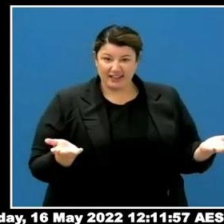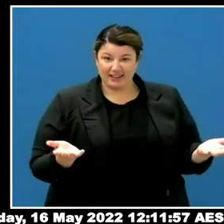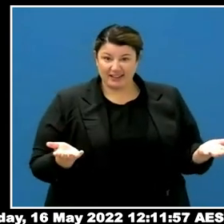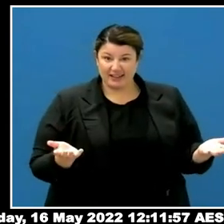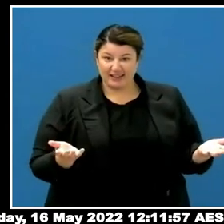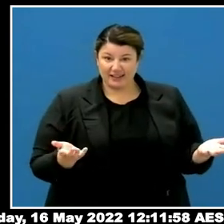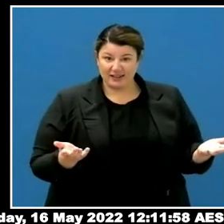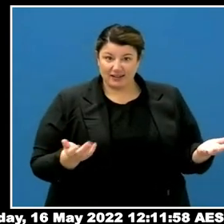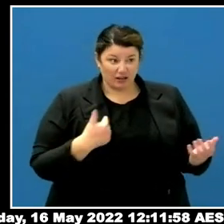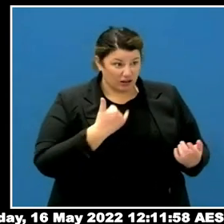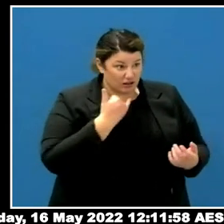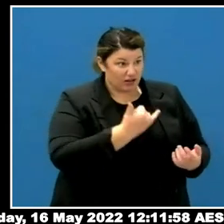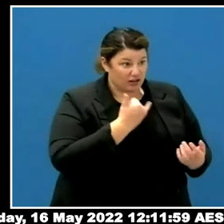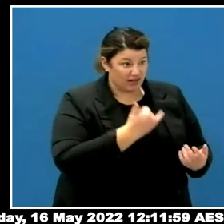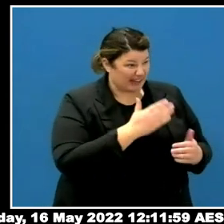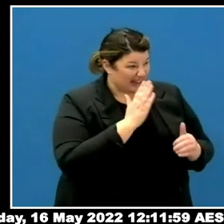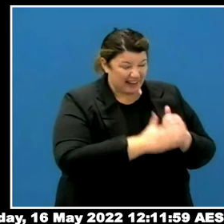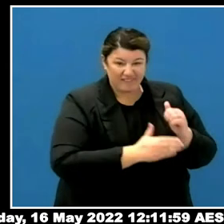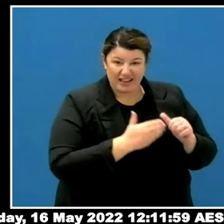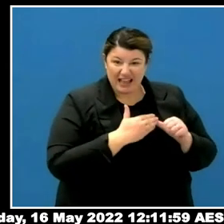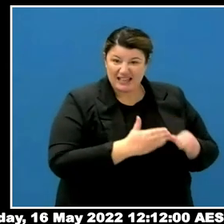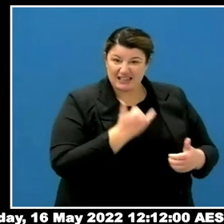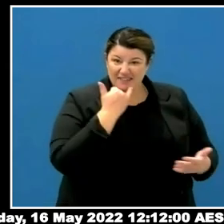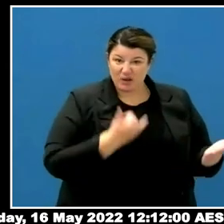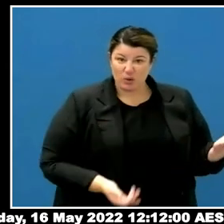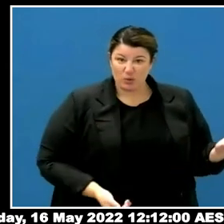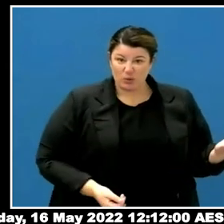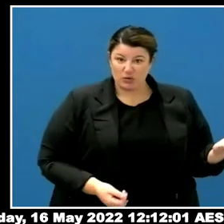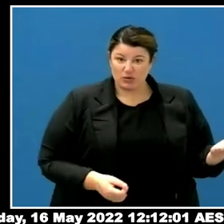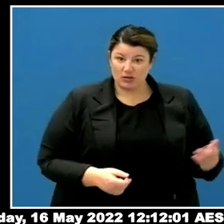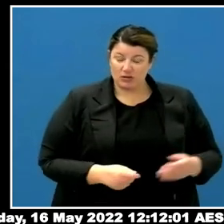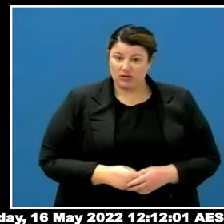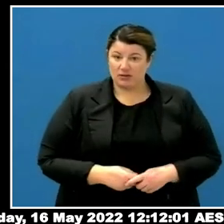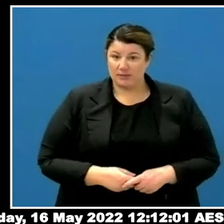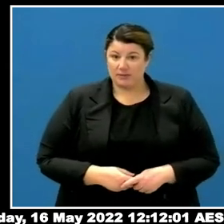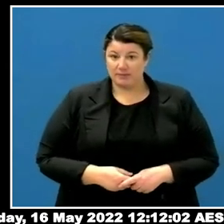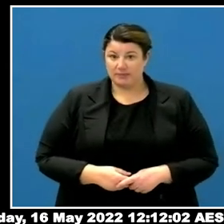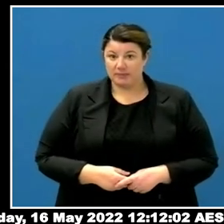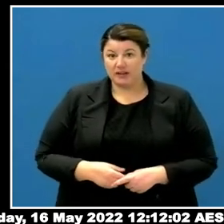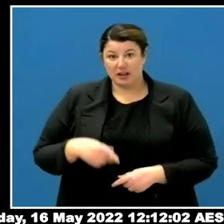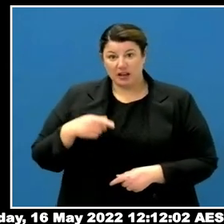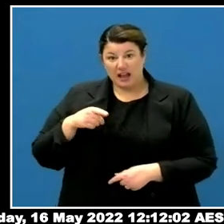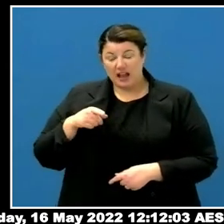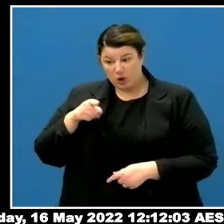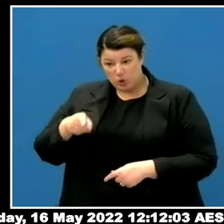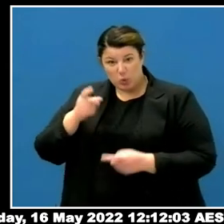And this is where you were concerned about these incidents? Yes. MR FOGARTY: And you'd requested the incident reports?